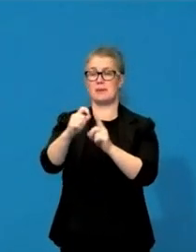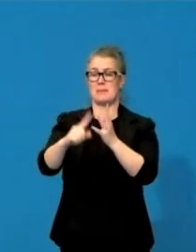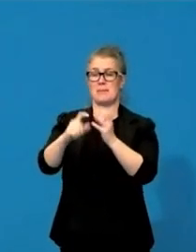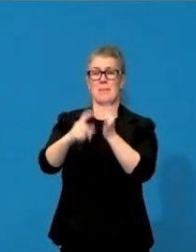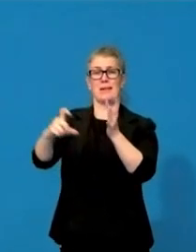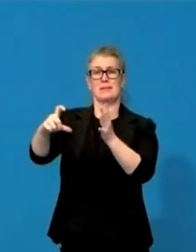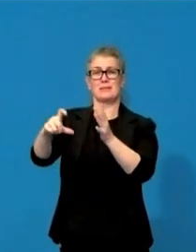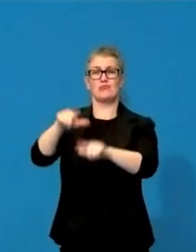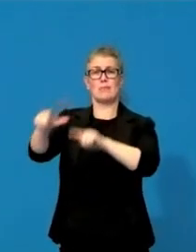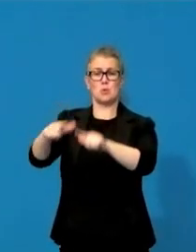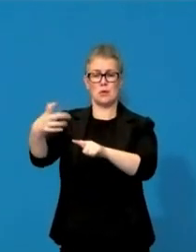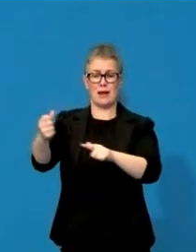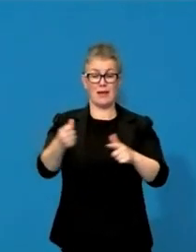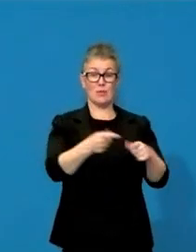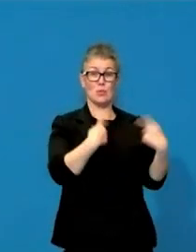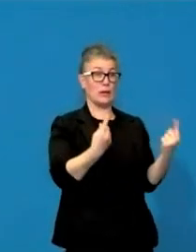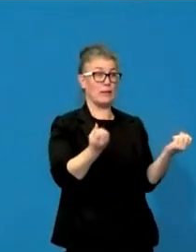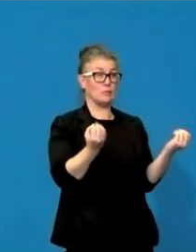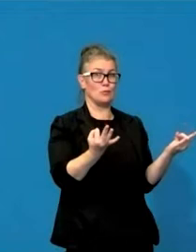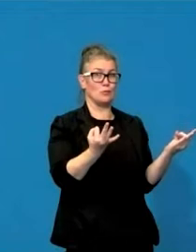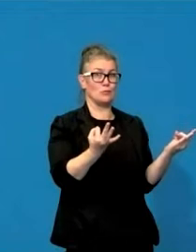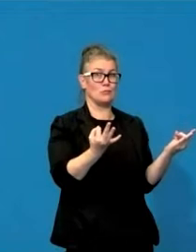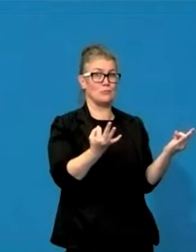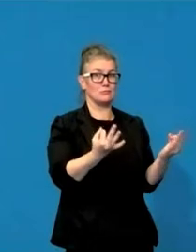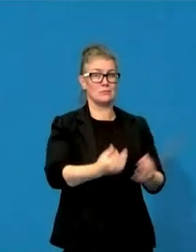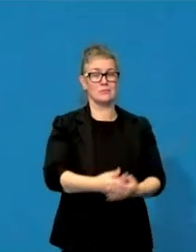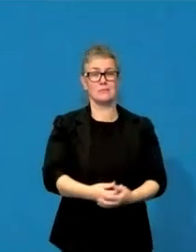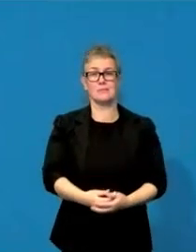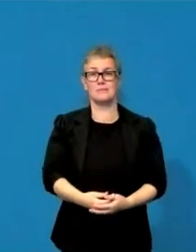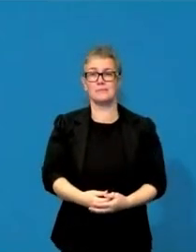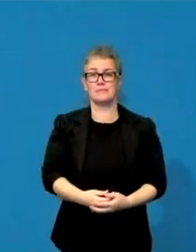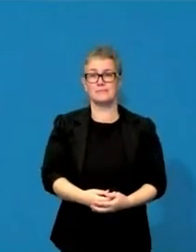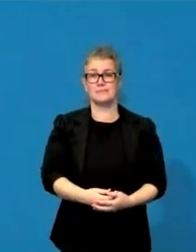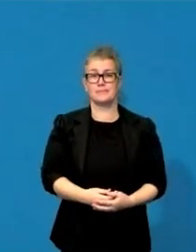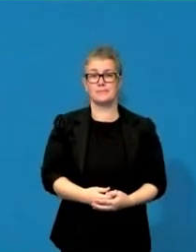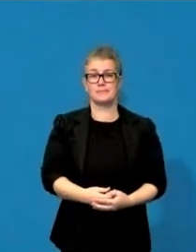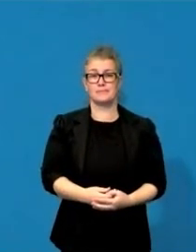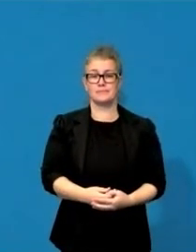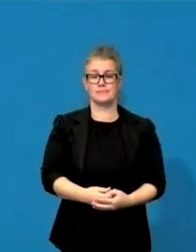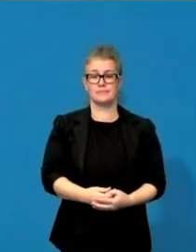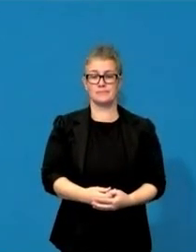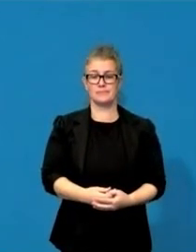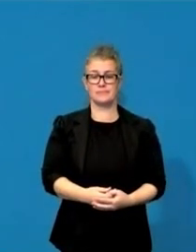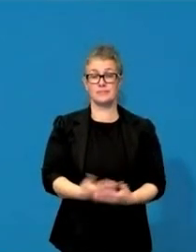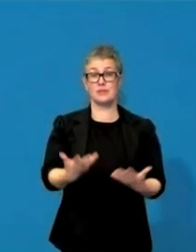What we got up here? So, yeah.